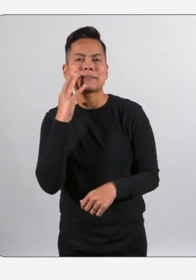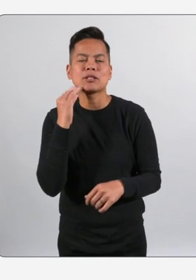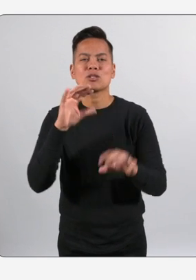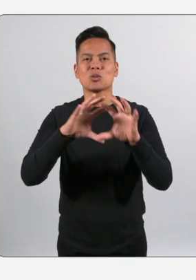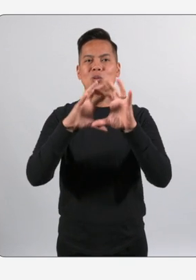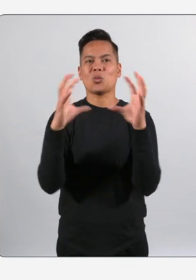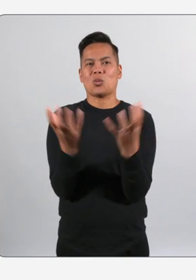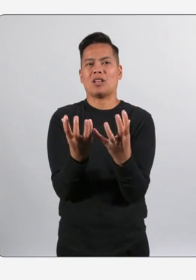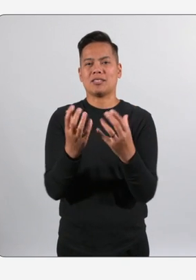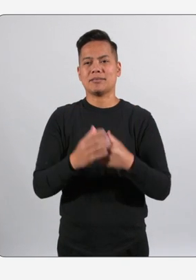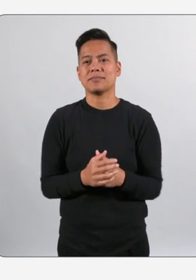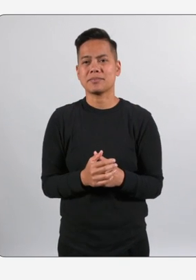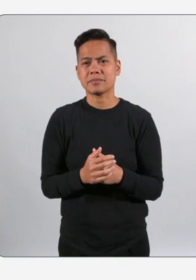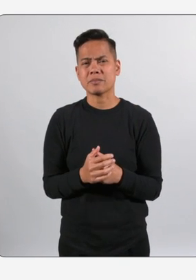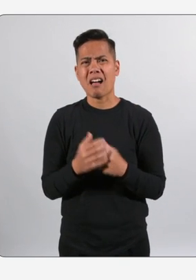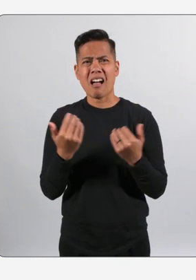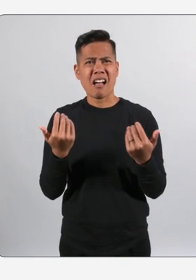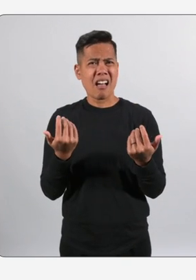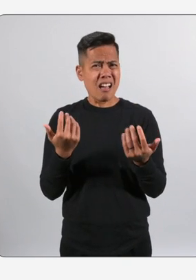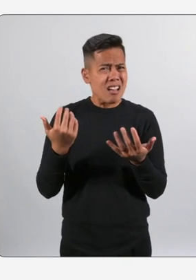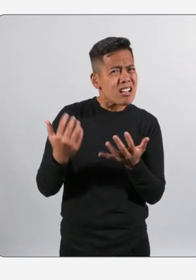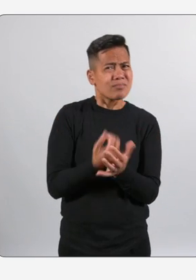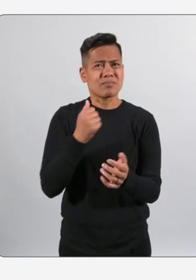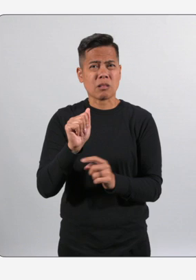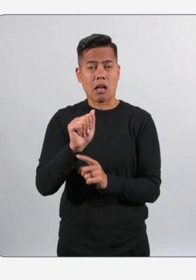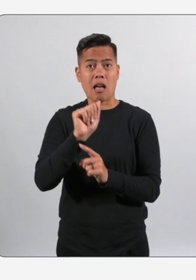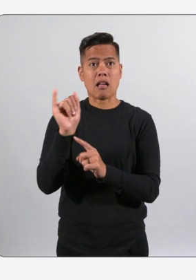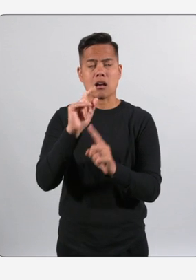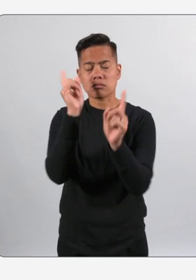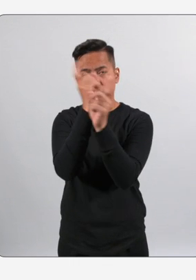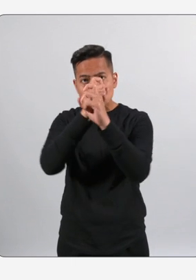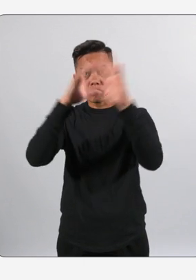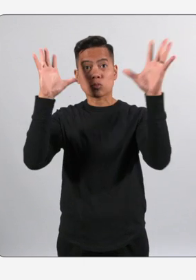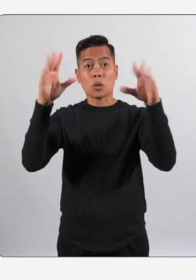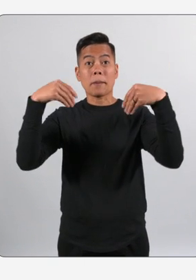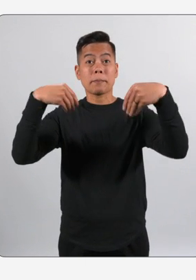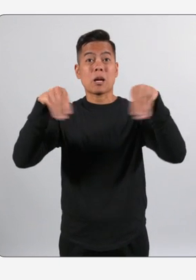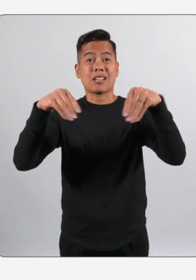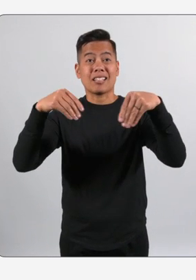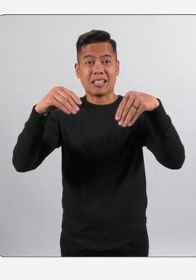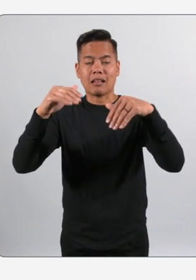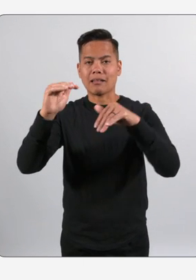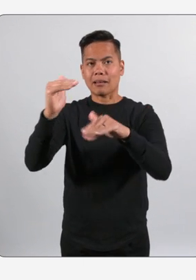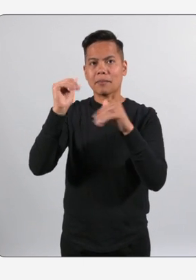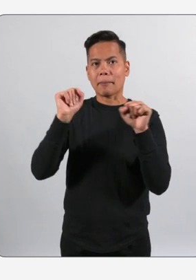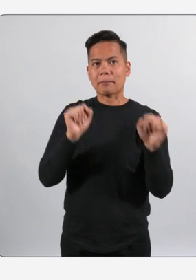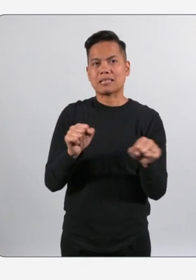How you tap into AI to reimagine your marketing is limited only by your ability to see the possibilities.